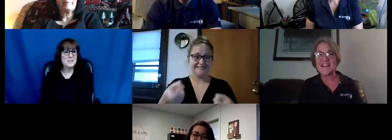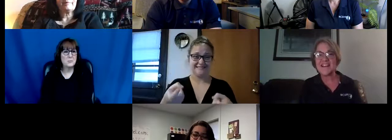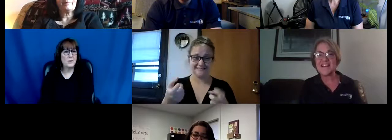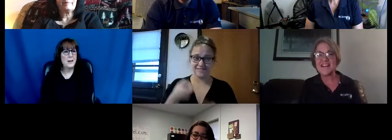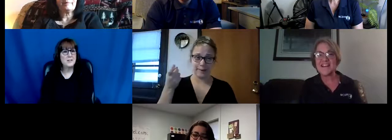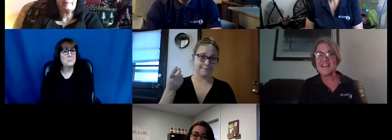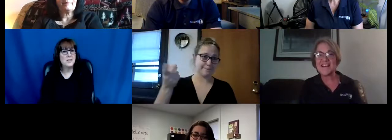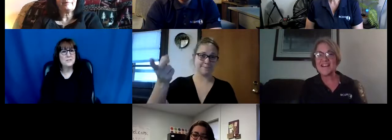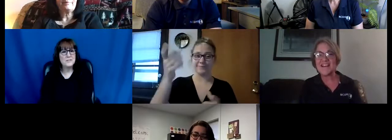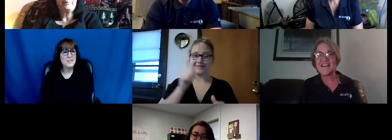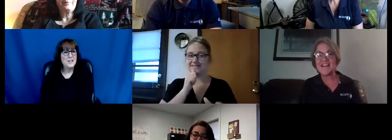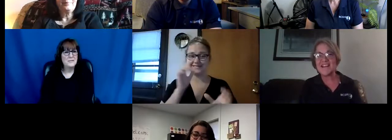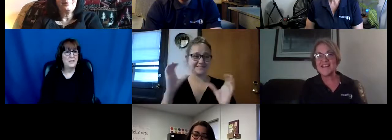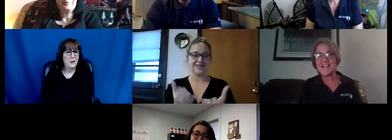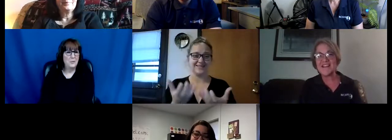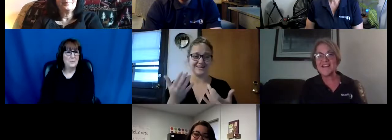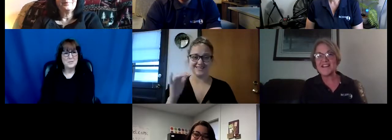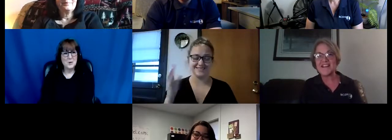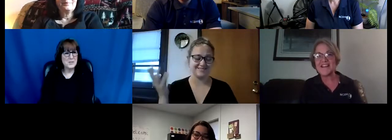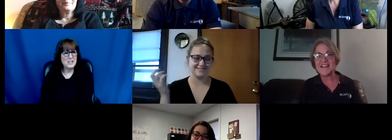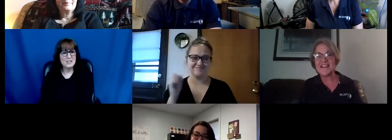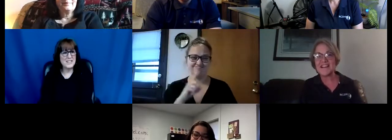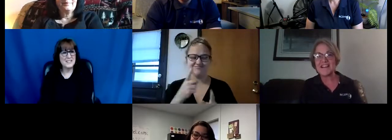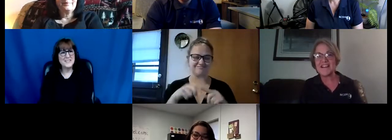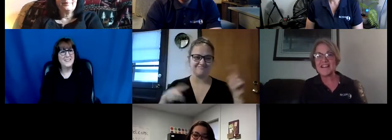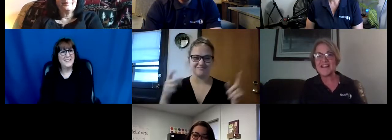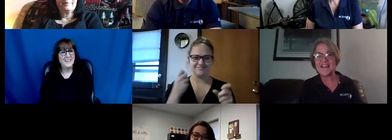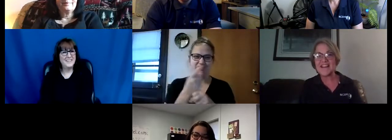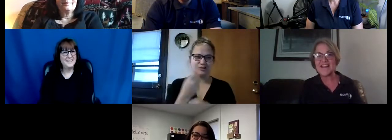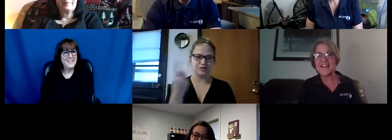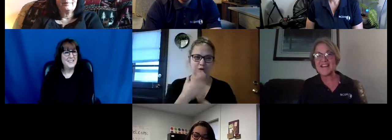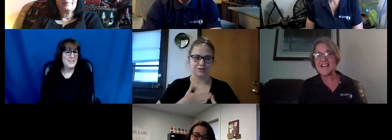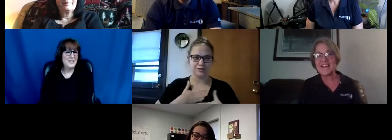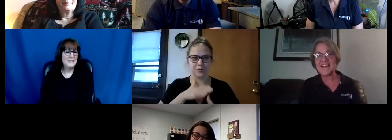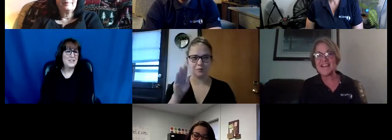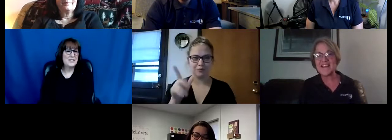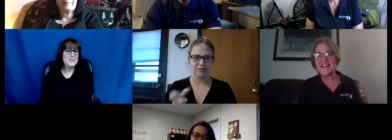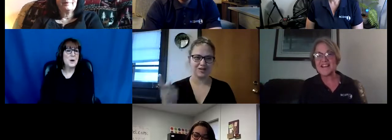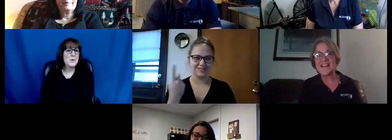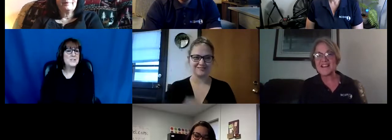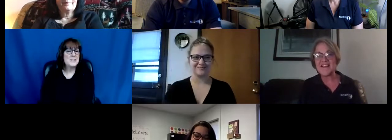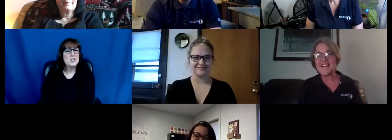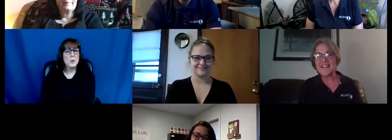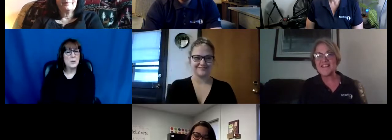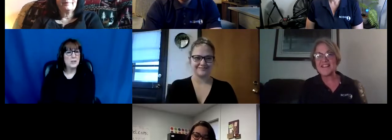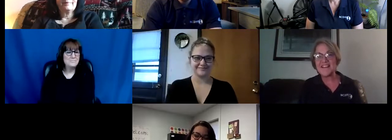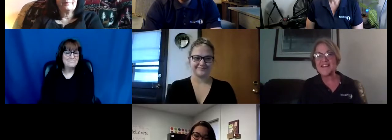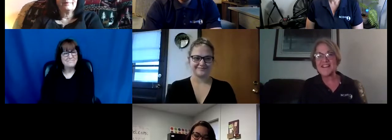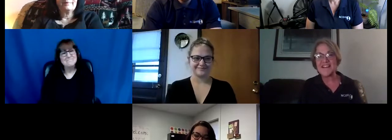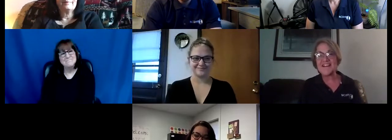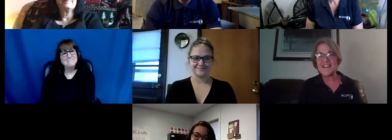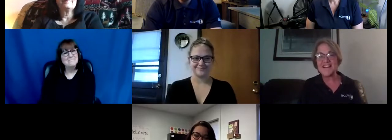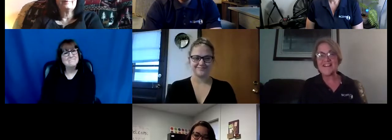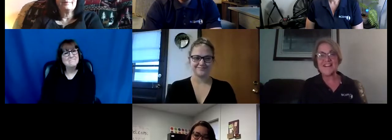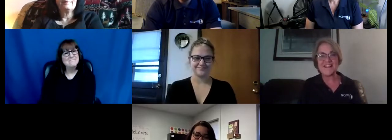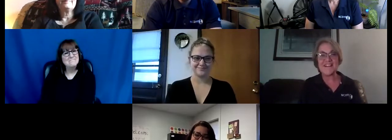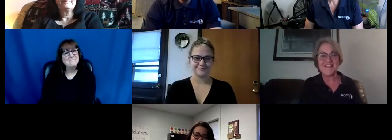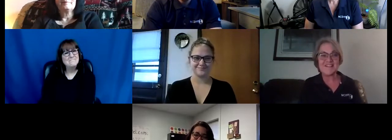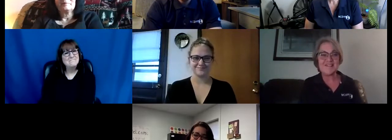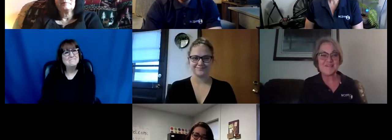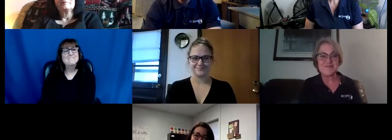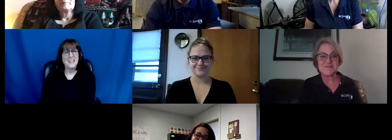random gift from your secret Santa and you know every year is always enjoyable me secret Santa's